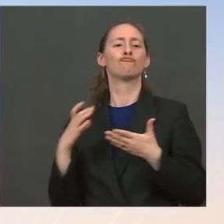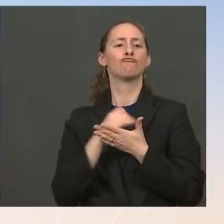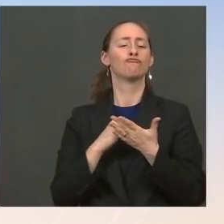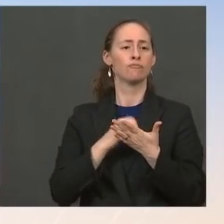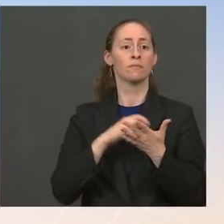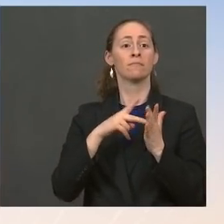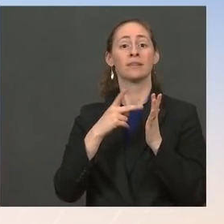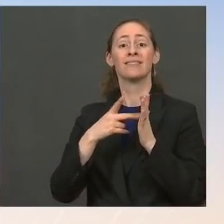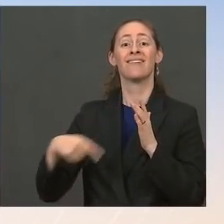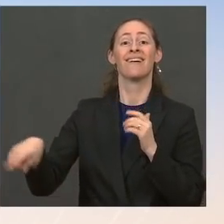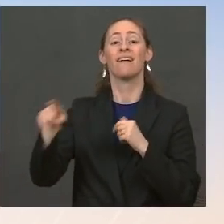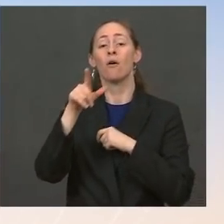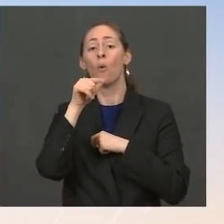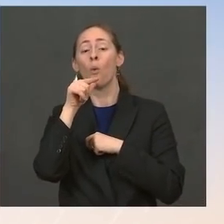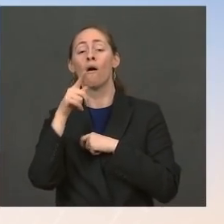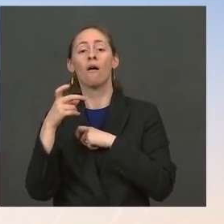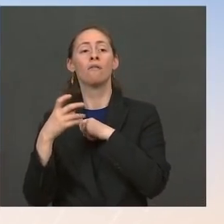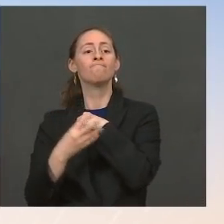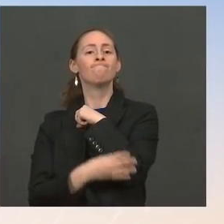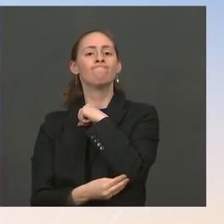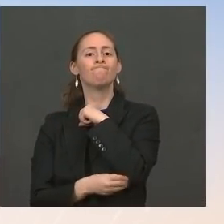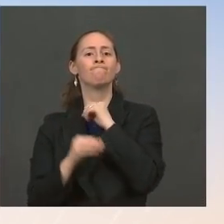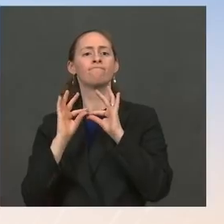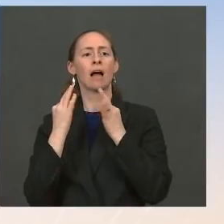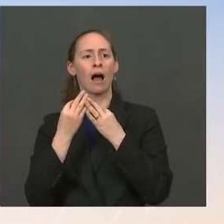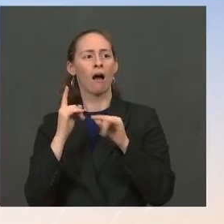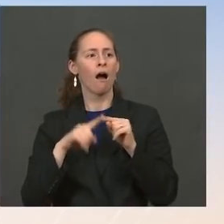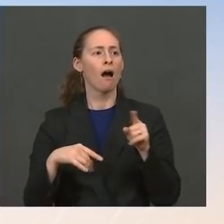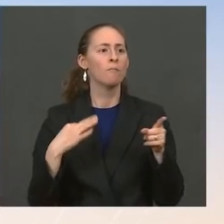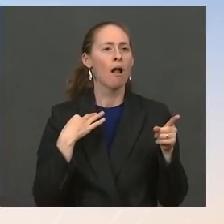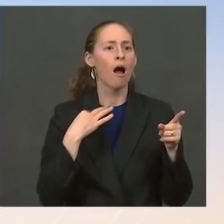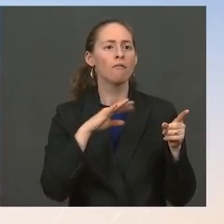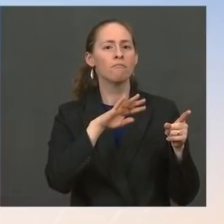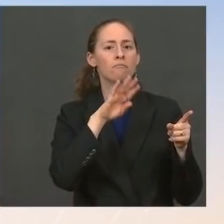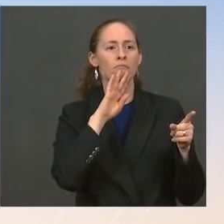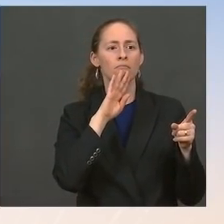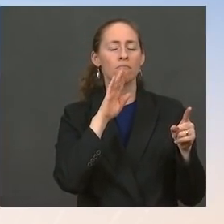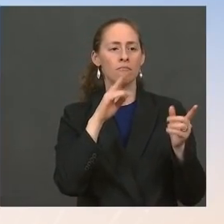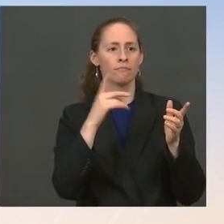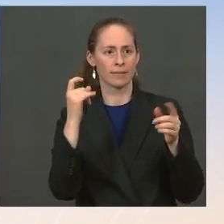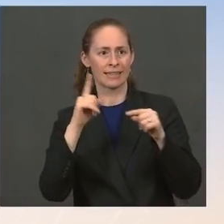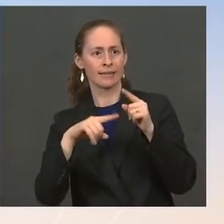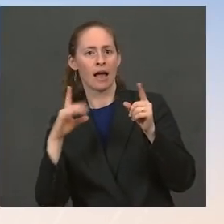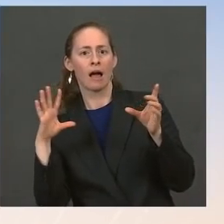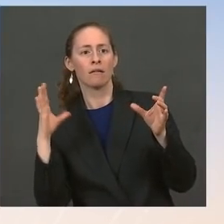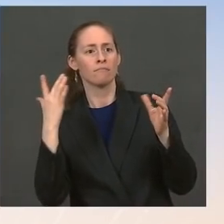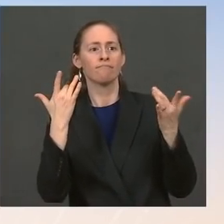so thousands of military families could suddenly not qualify for that extra money and that extra help.